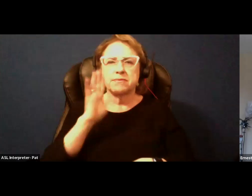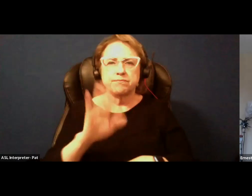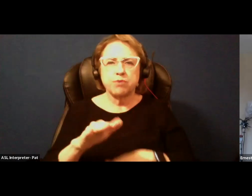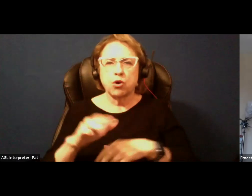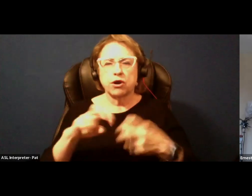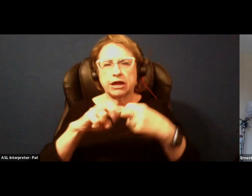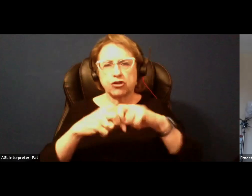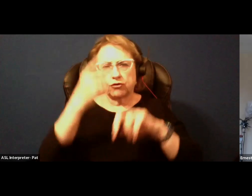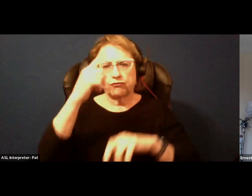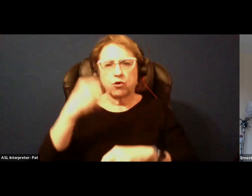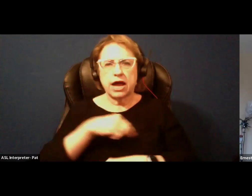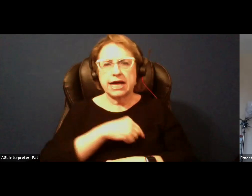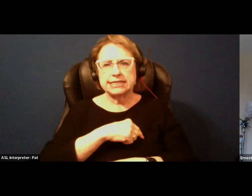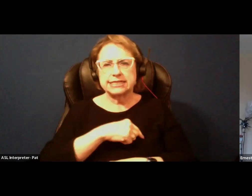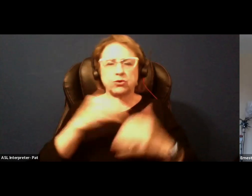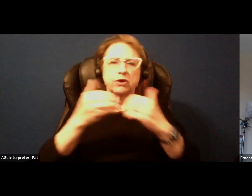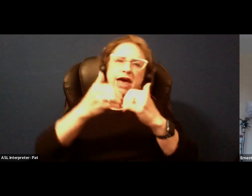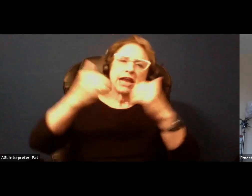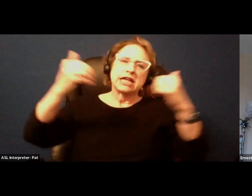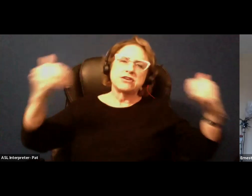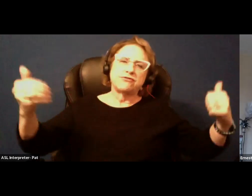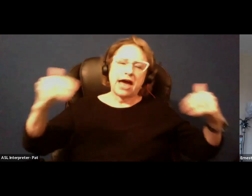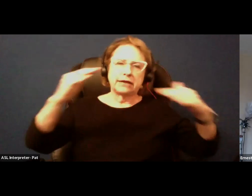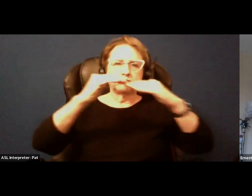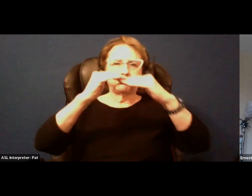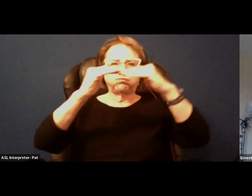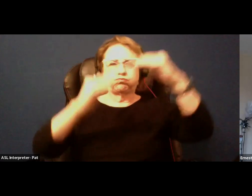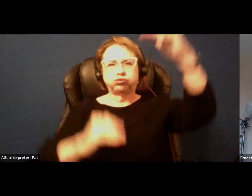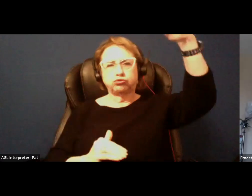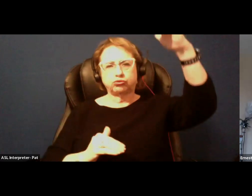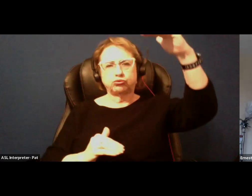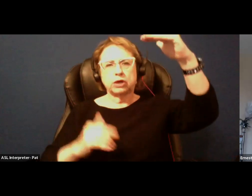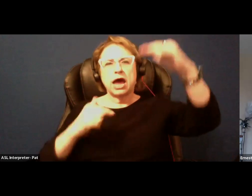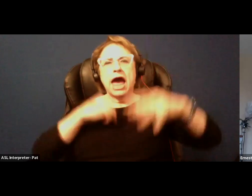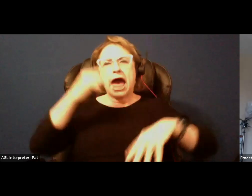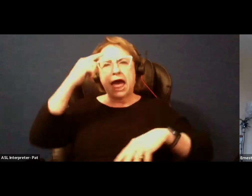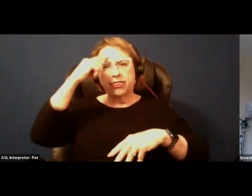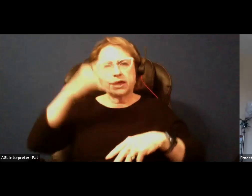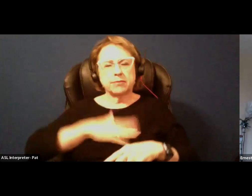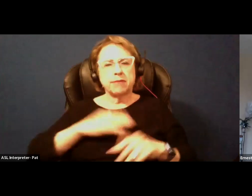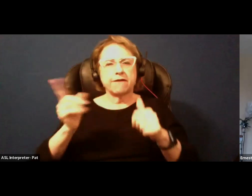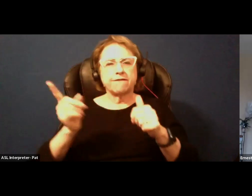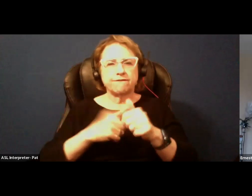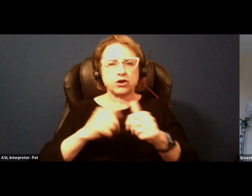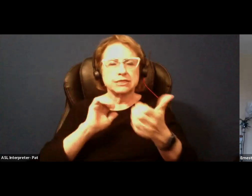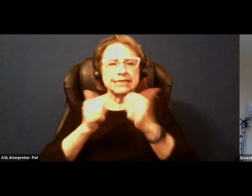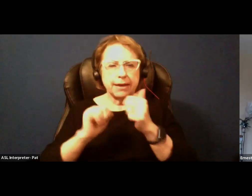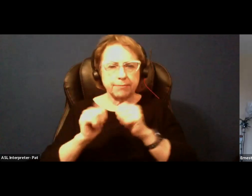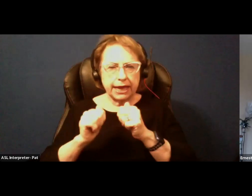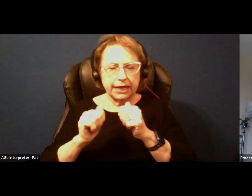our Union for decades. Personally I think my first campaign was in 2007 2006 2007, which